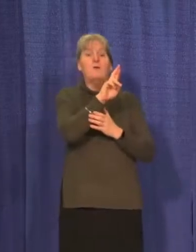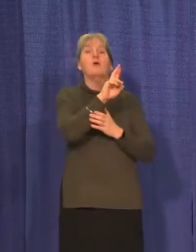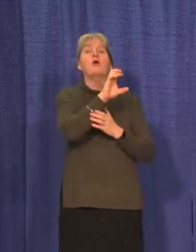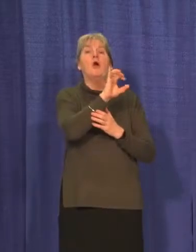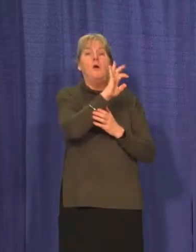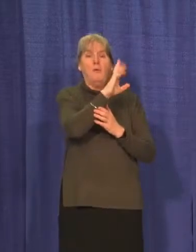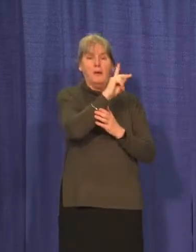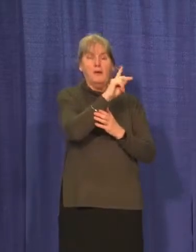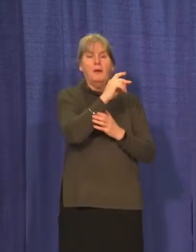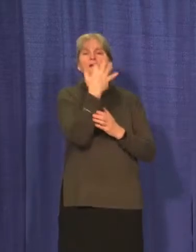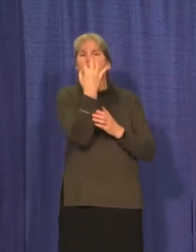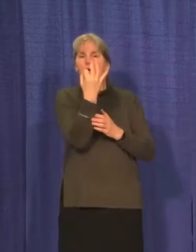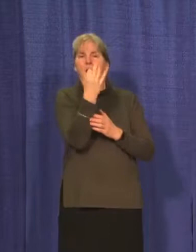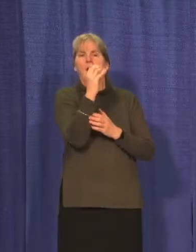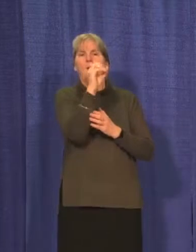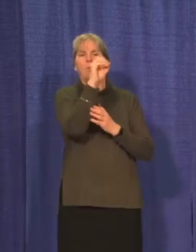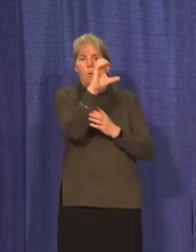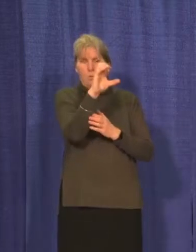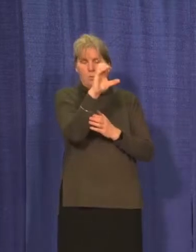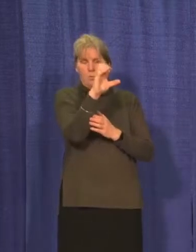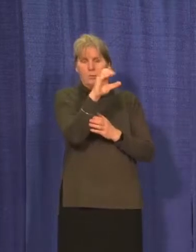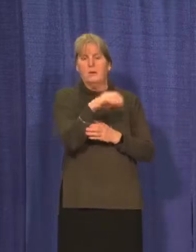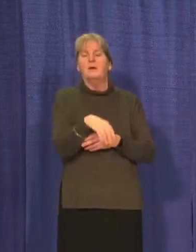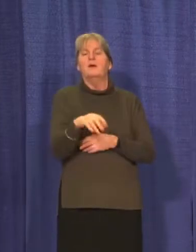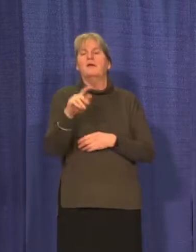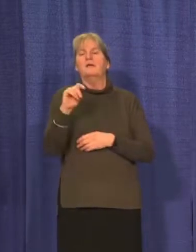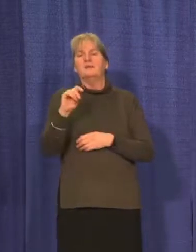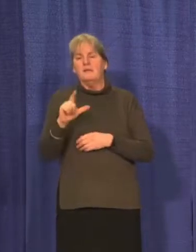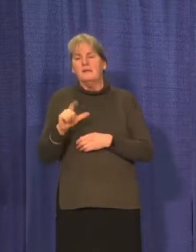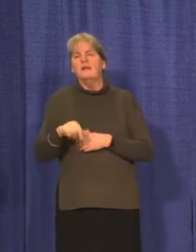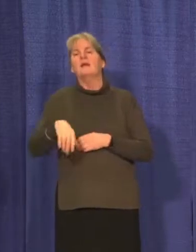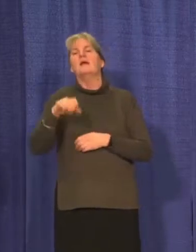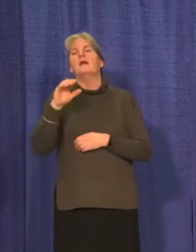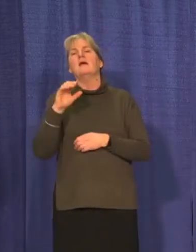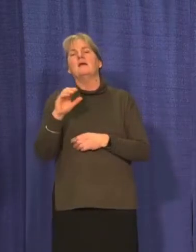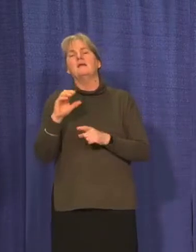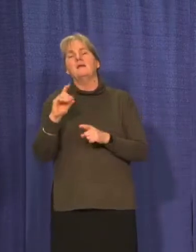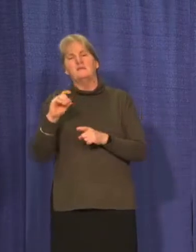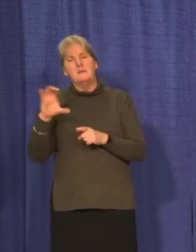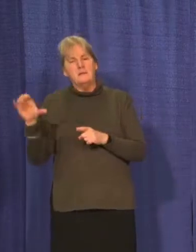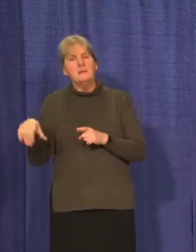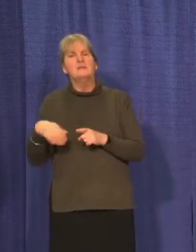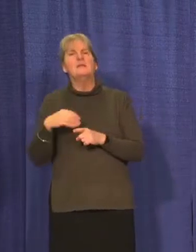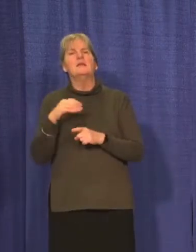old Crow. This week people in...